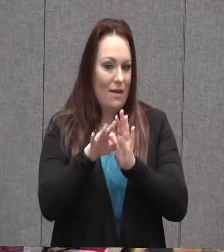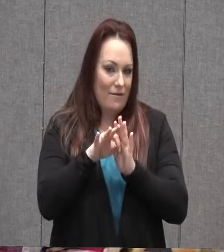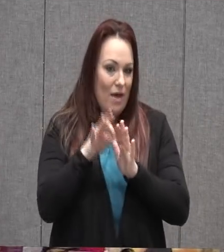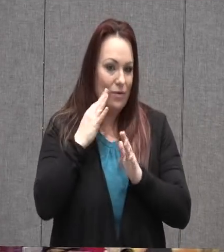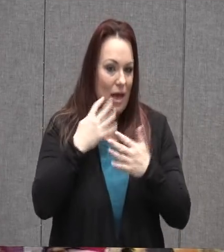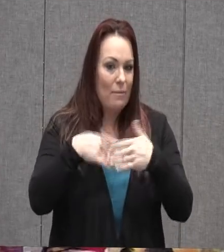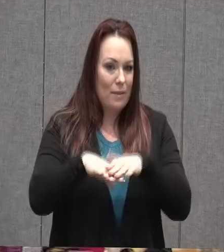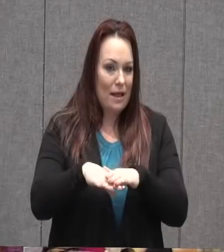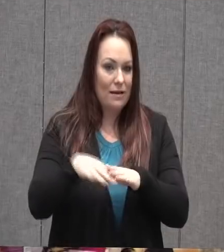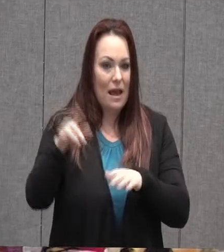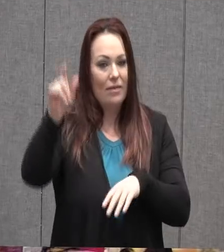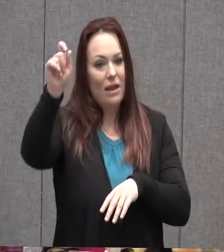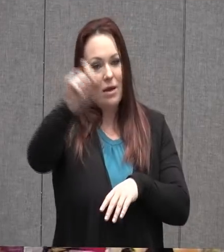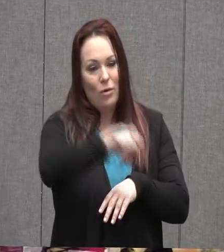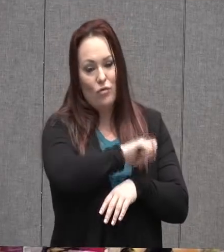And then I'll cross that off on my chart.